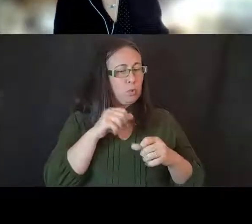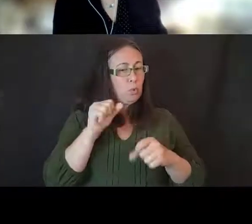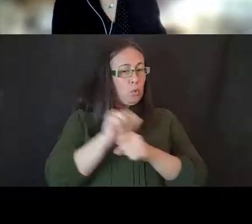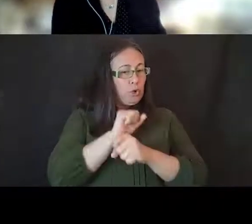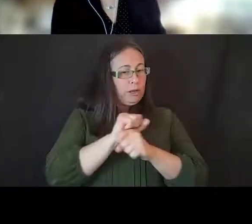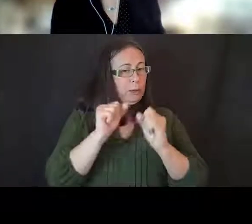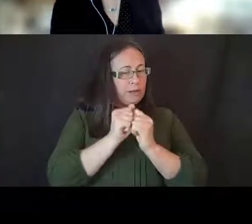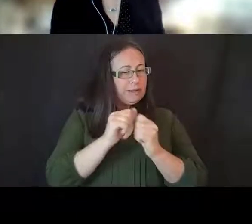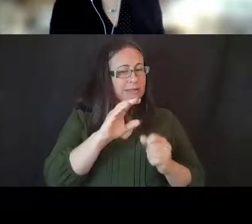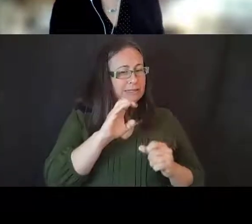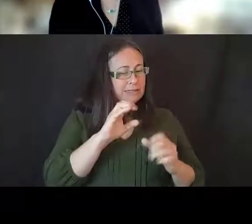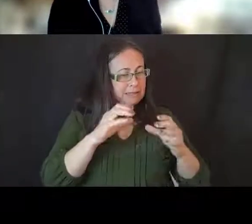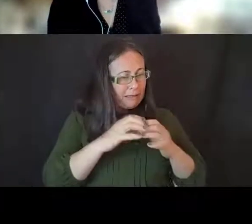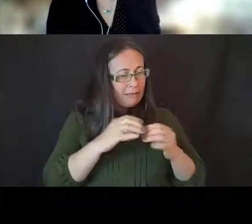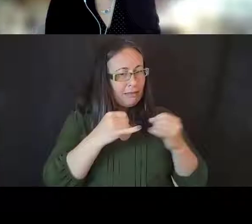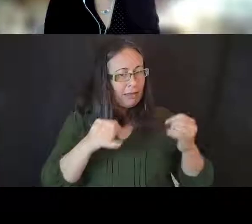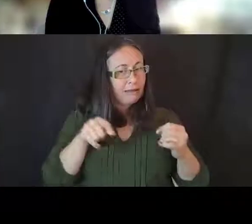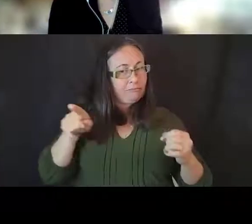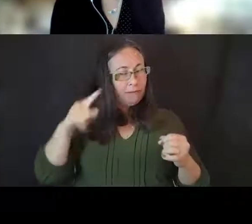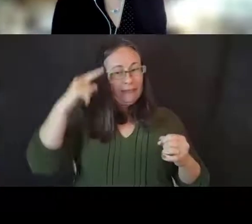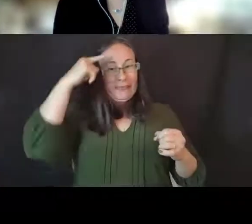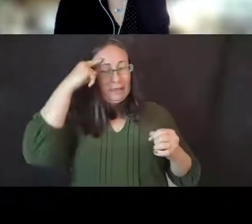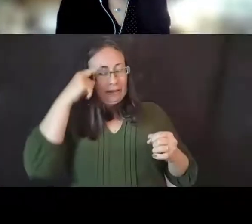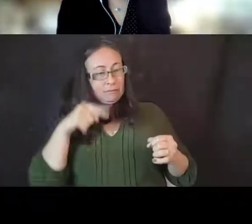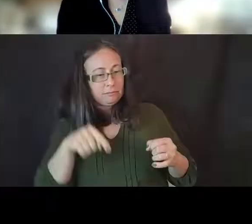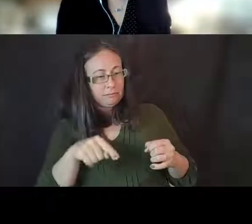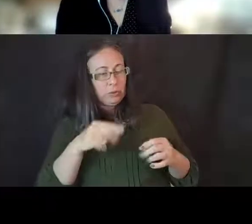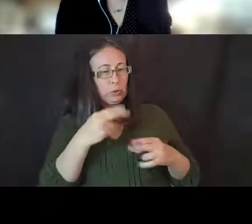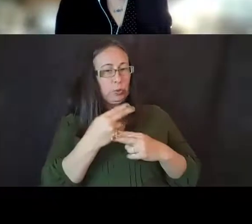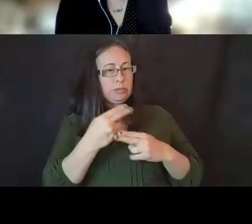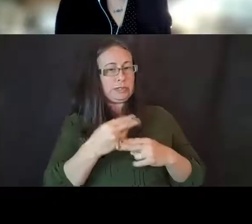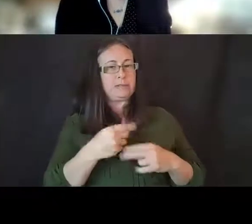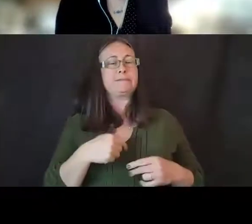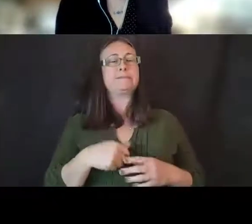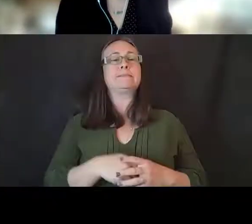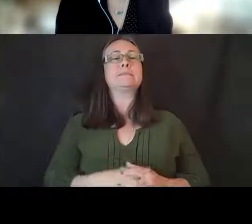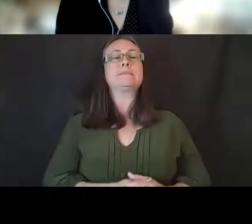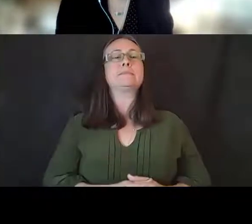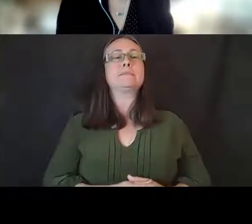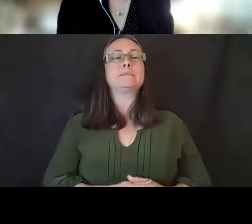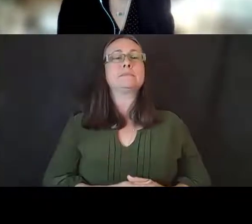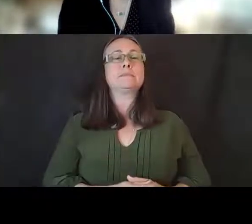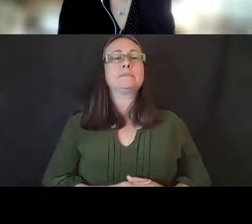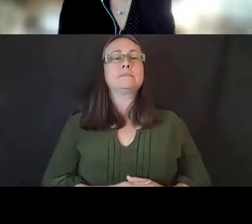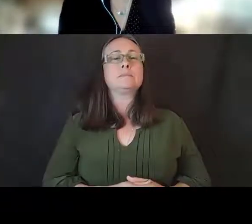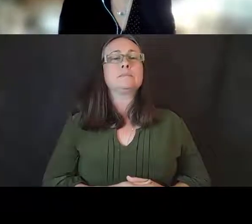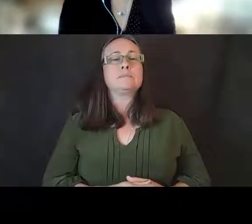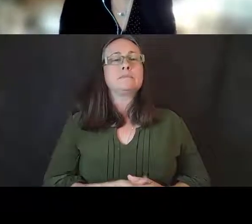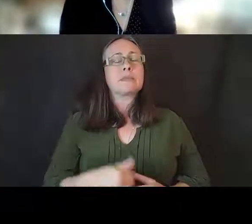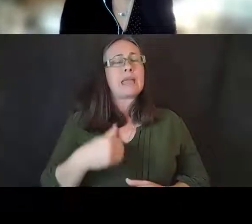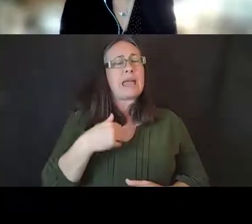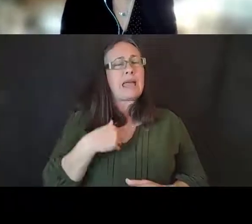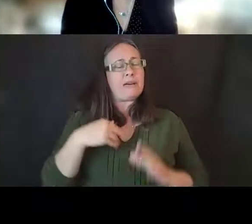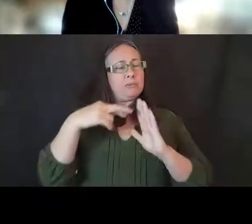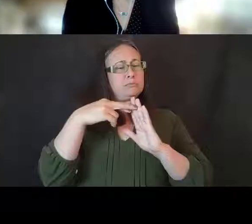and so this informed part of the policy that I'm going to describe now. So our guiding principles for rigor and transparency,